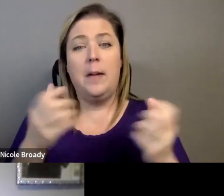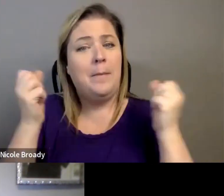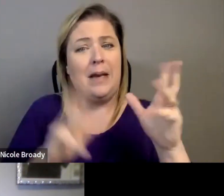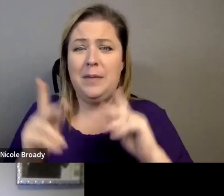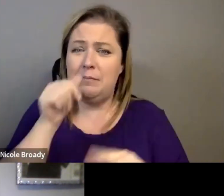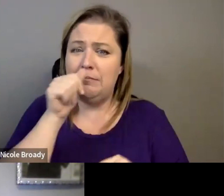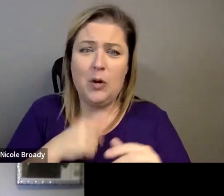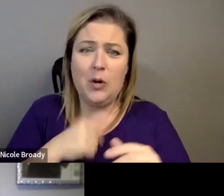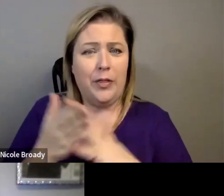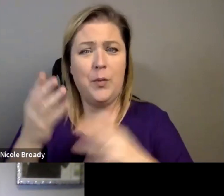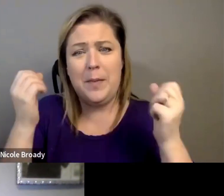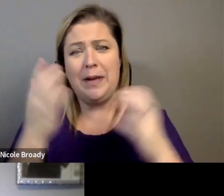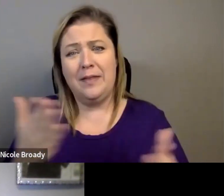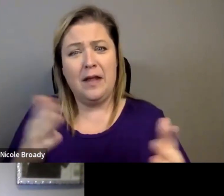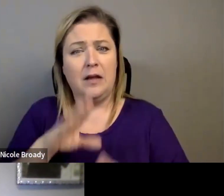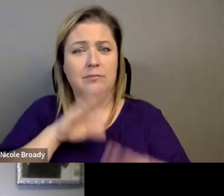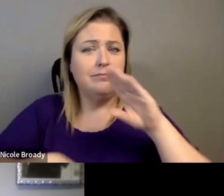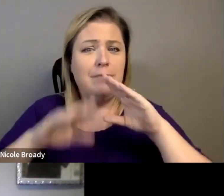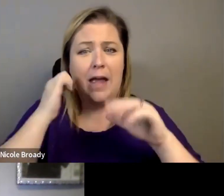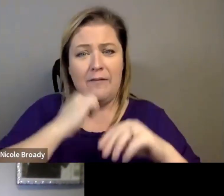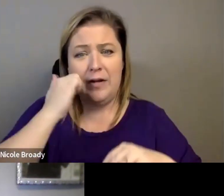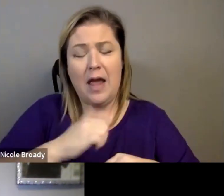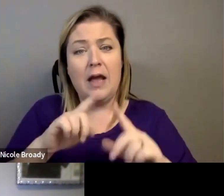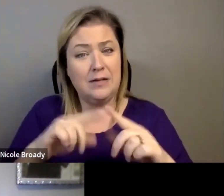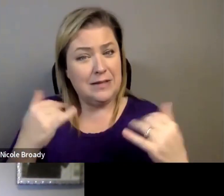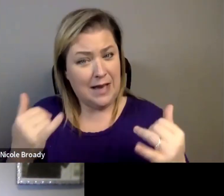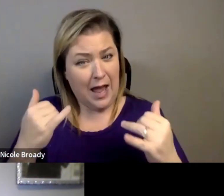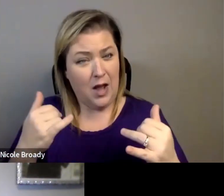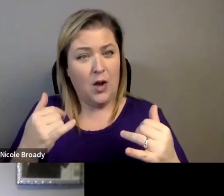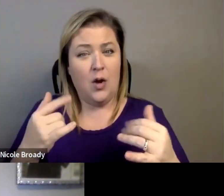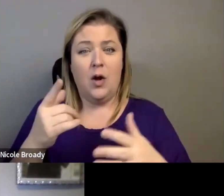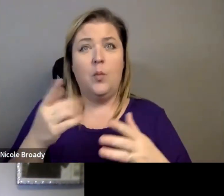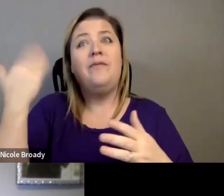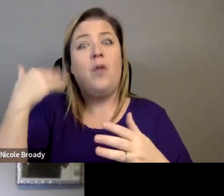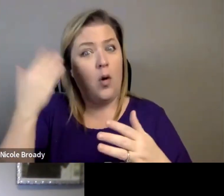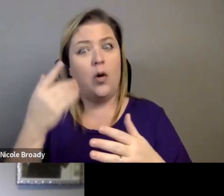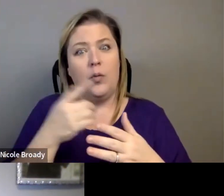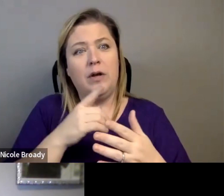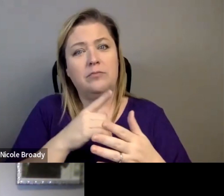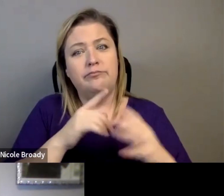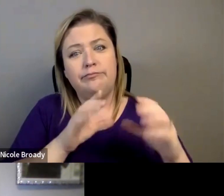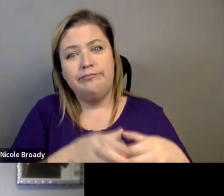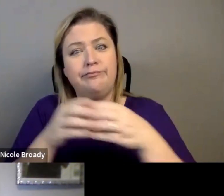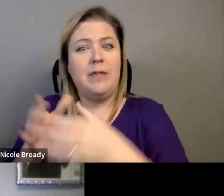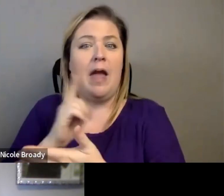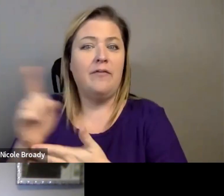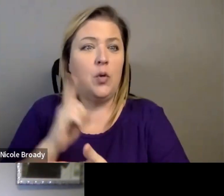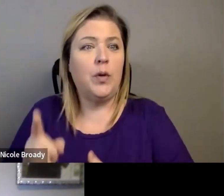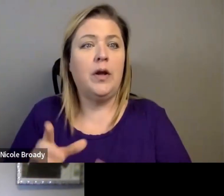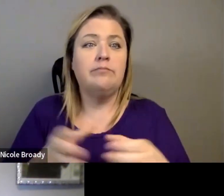face on a daily basis. And now we we will go on trips every week, we will hang go, they will like to go out to dinner